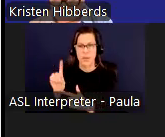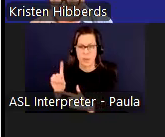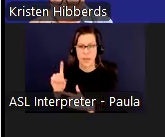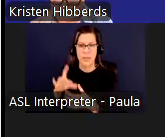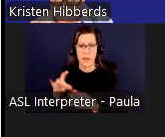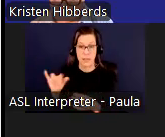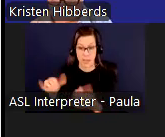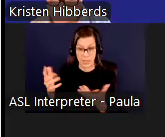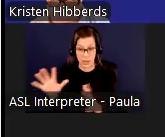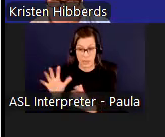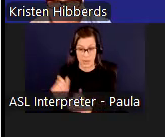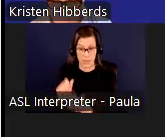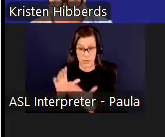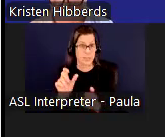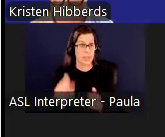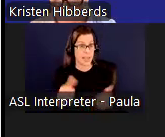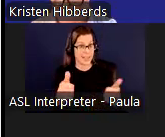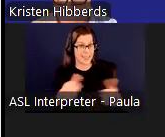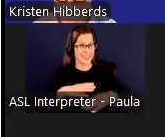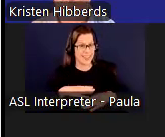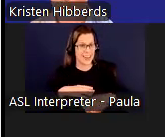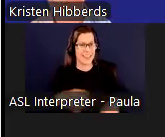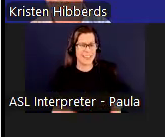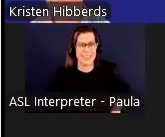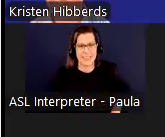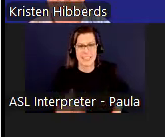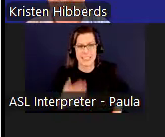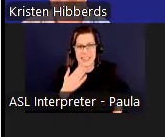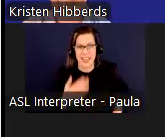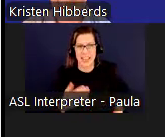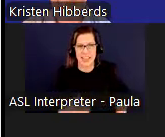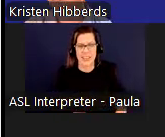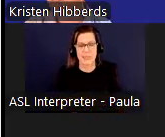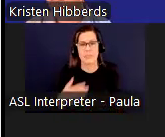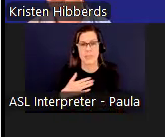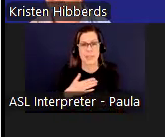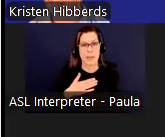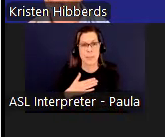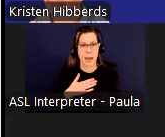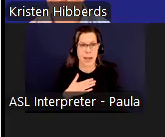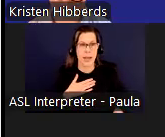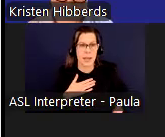Yes. Yeah, we got it. OK. Thank you. Thanks for checking. Yeah, My, my, I just don't want to jump the line.